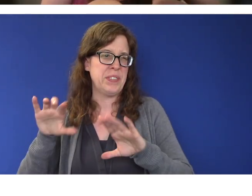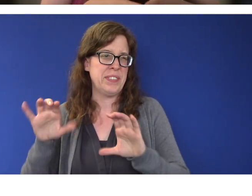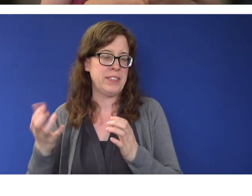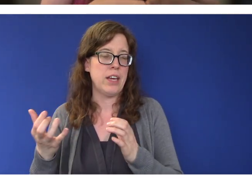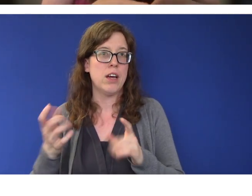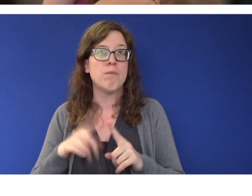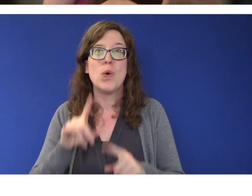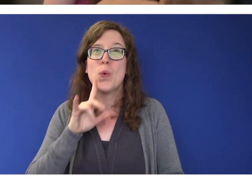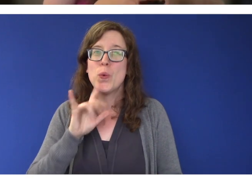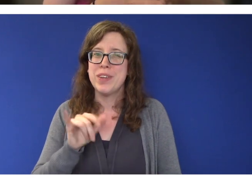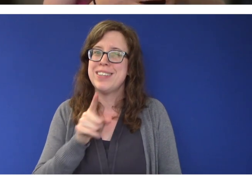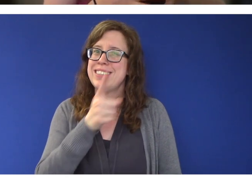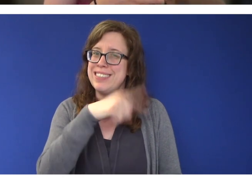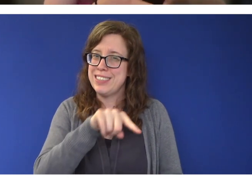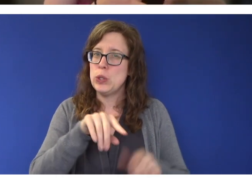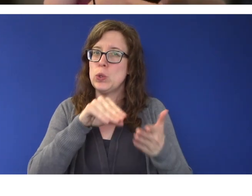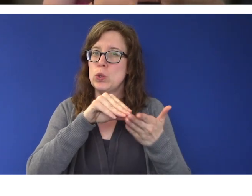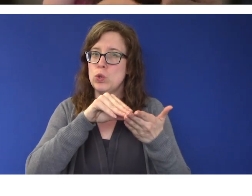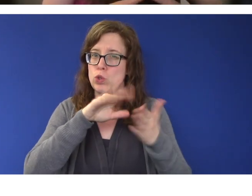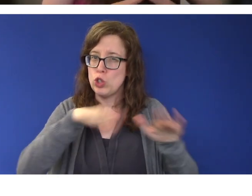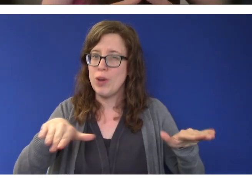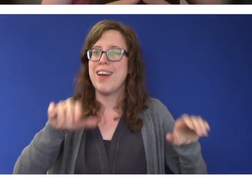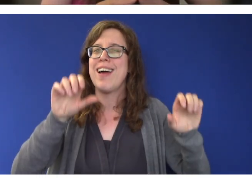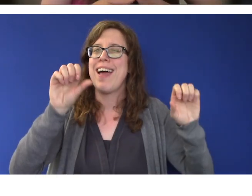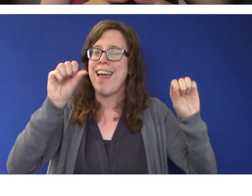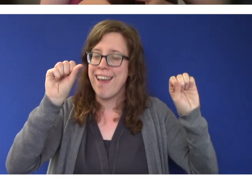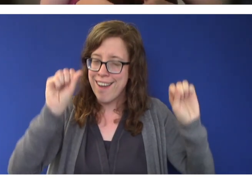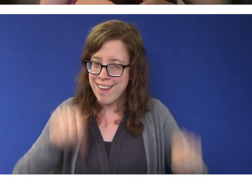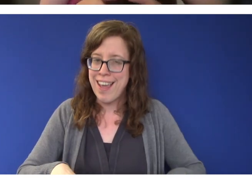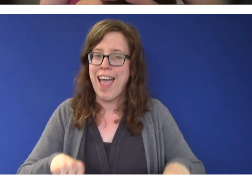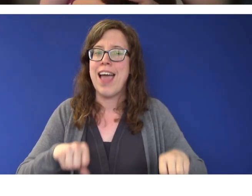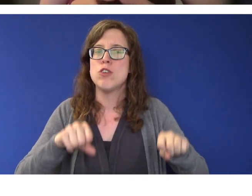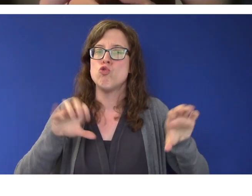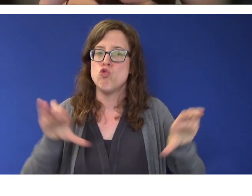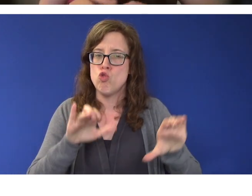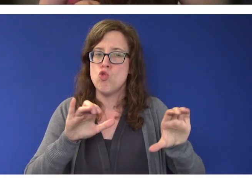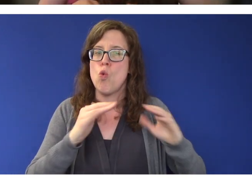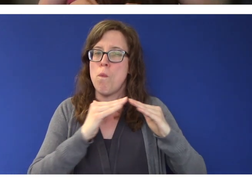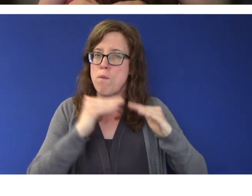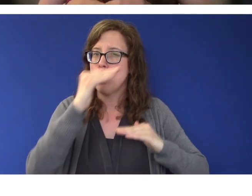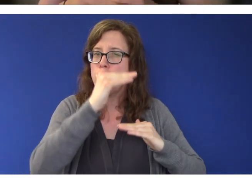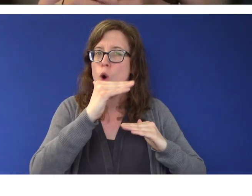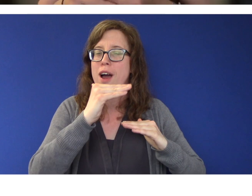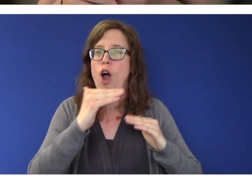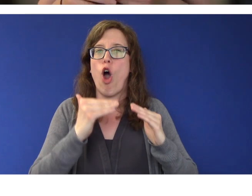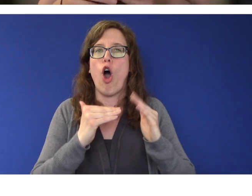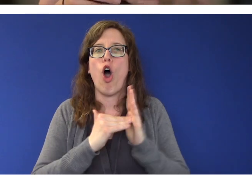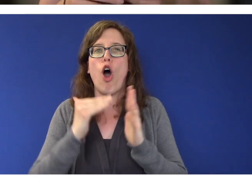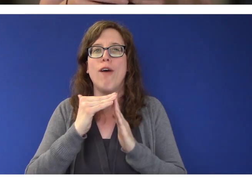really these children are much more capable than they are often given credit for. So